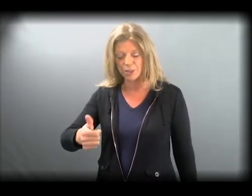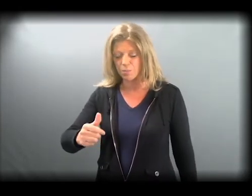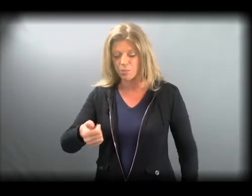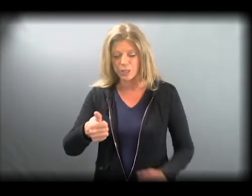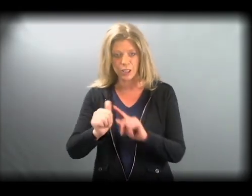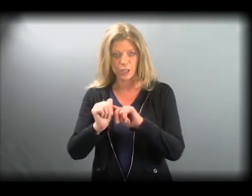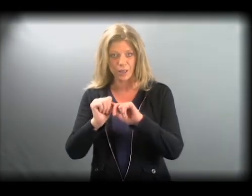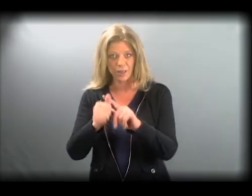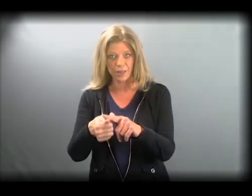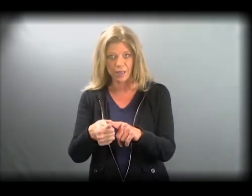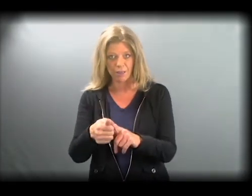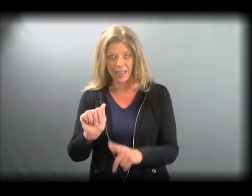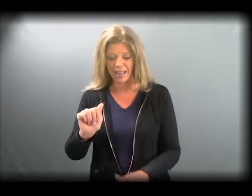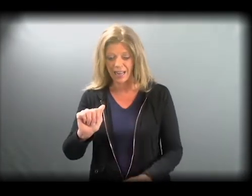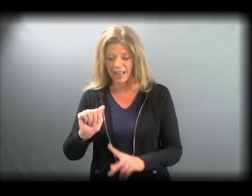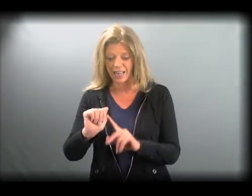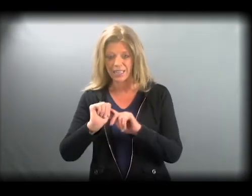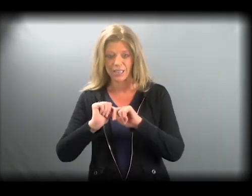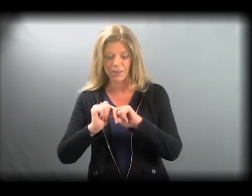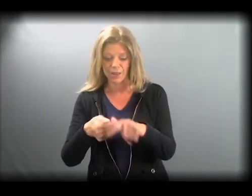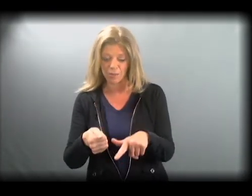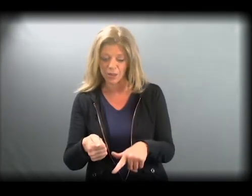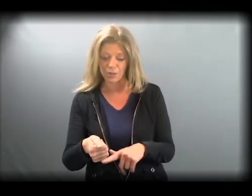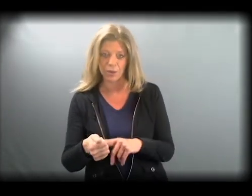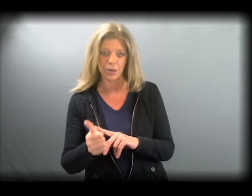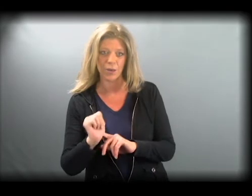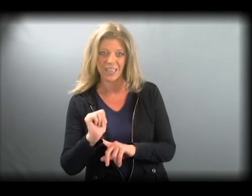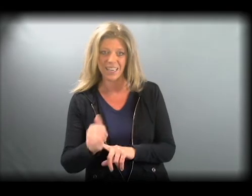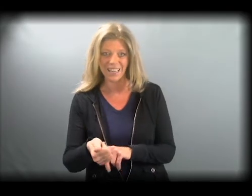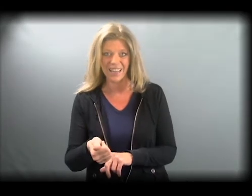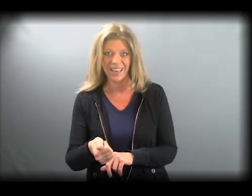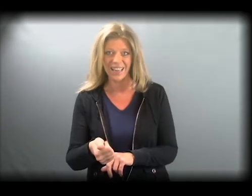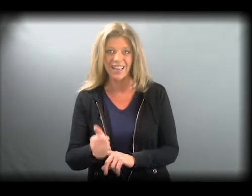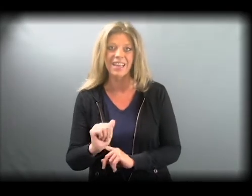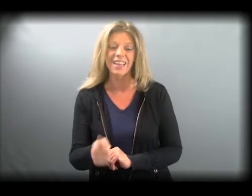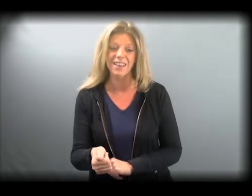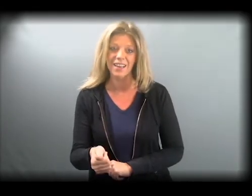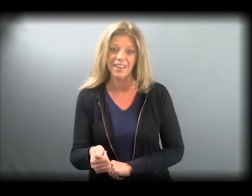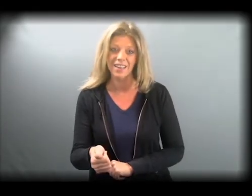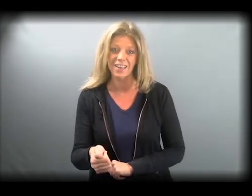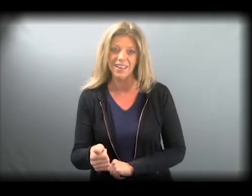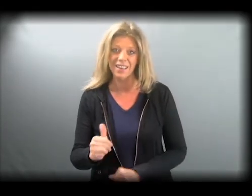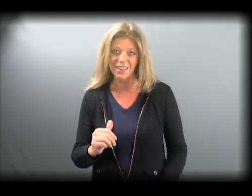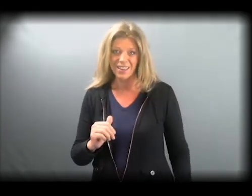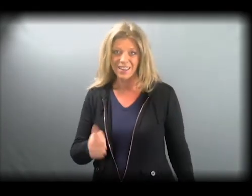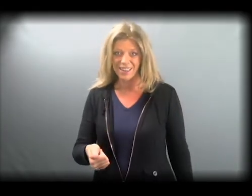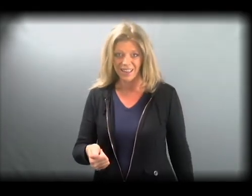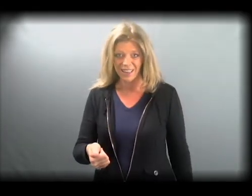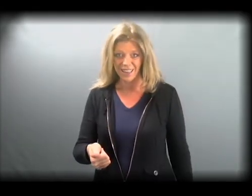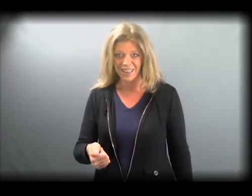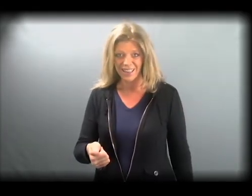Just put your thumb/A-hand and your thumb goes forward. THE